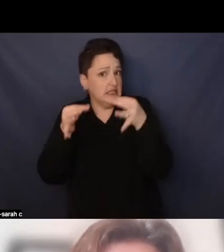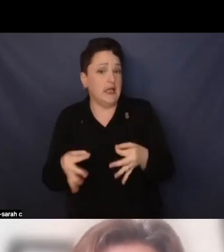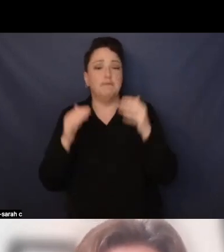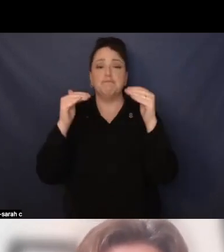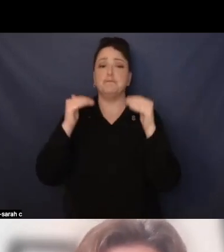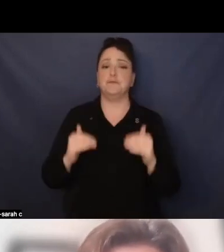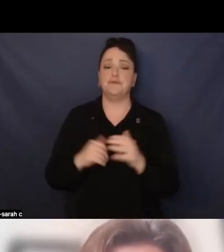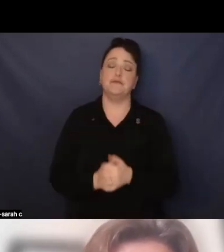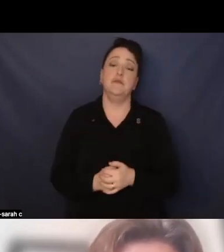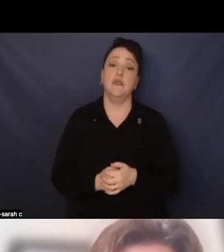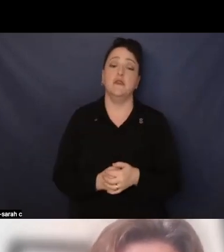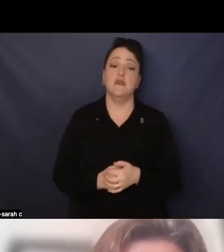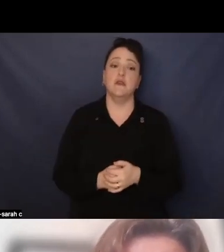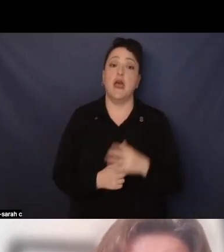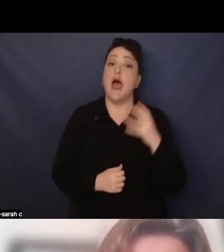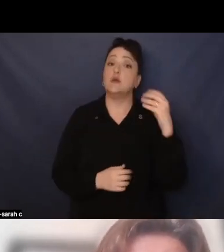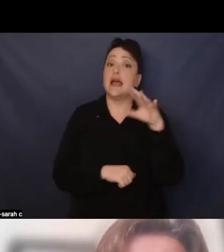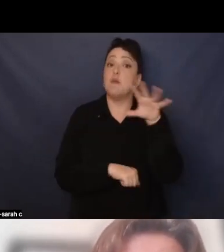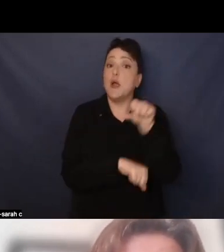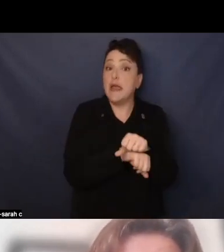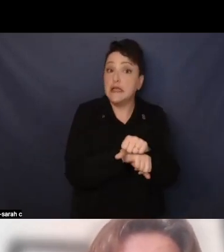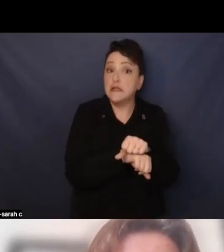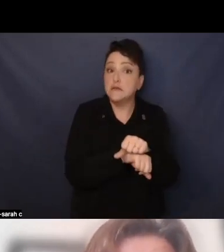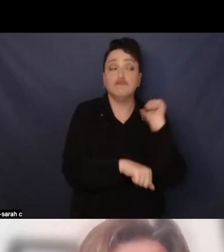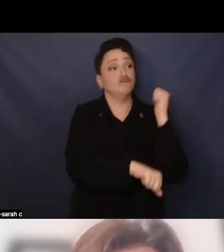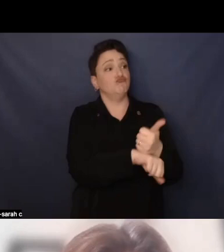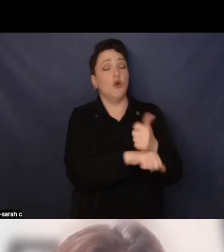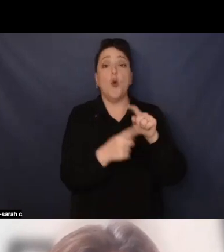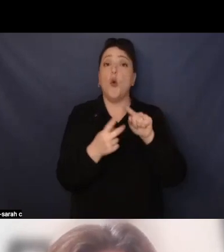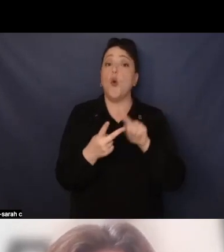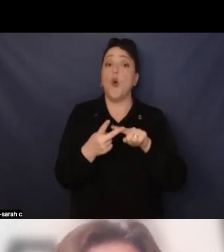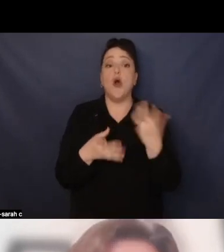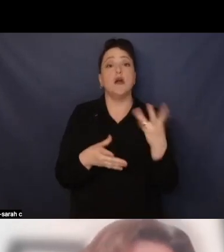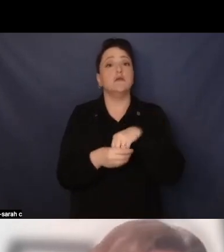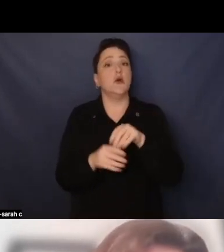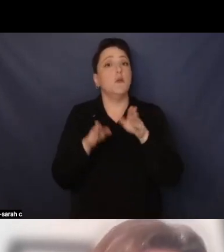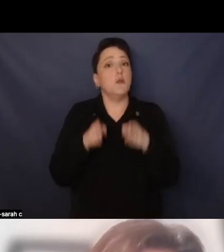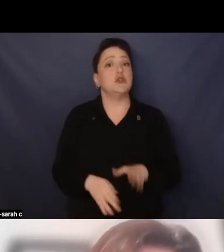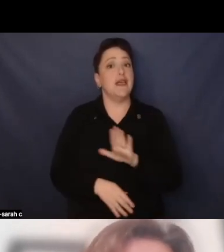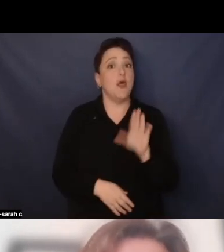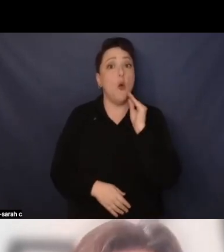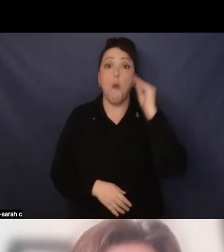those are less ordinarily. Remember the slide where I talked about ordinary,